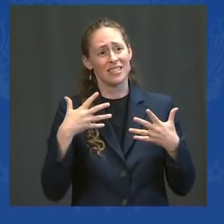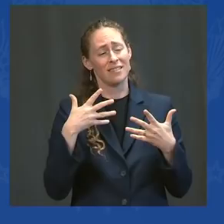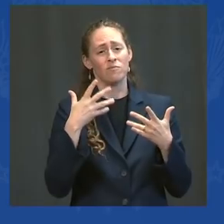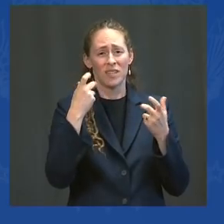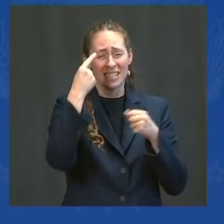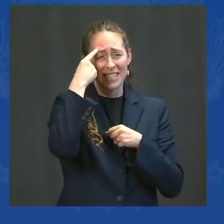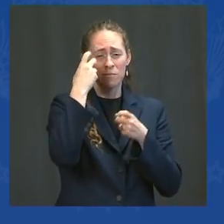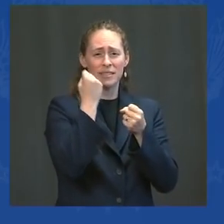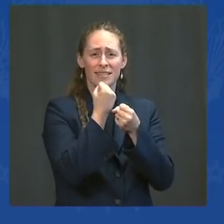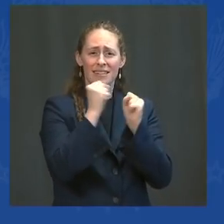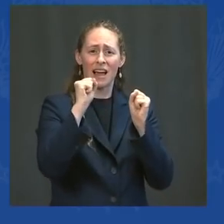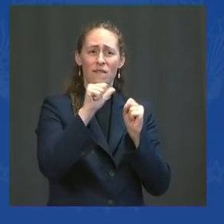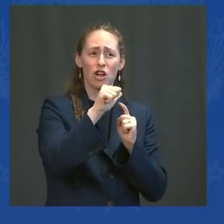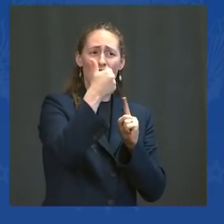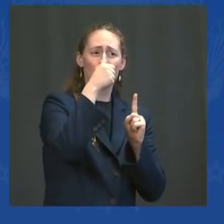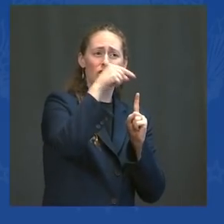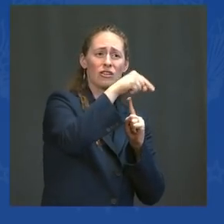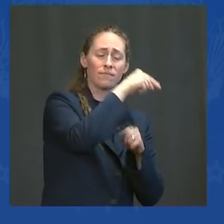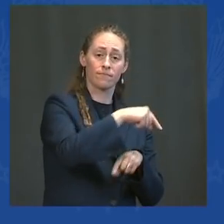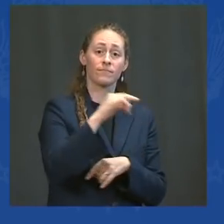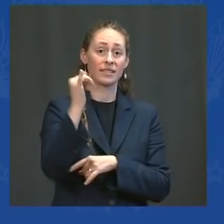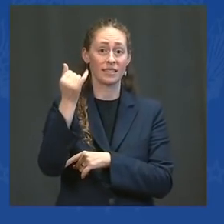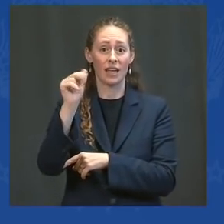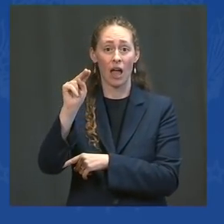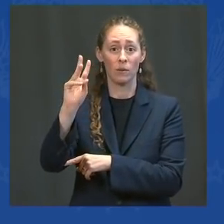both on January 6th and on April 2nd.